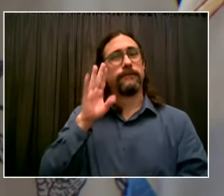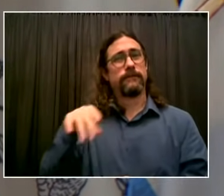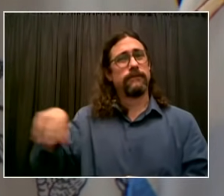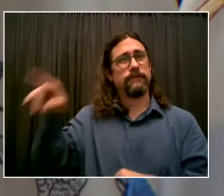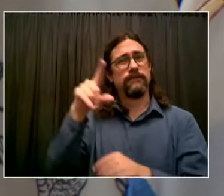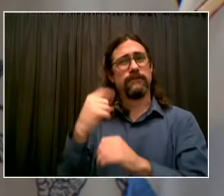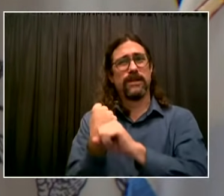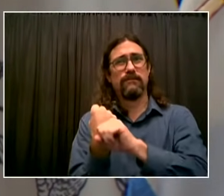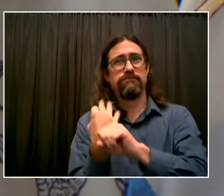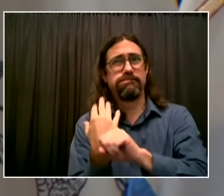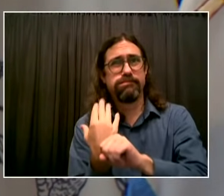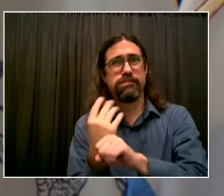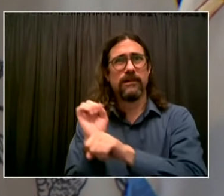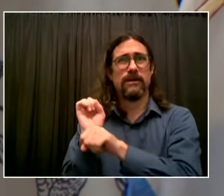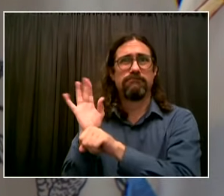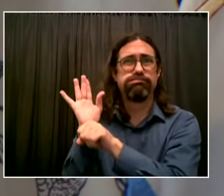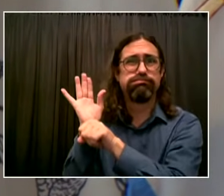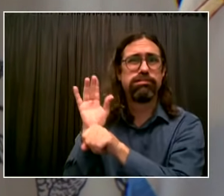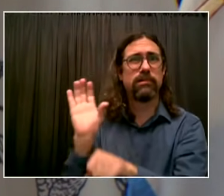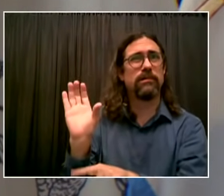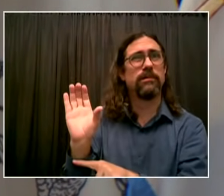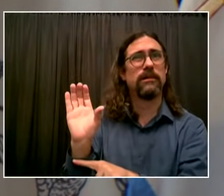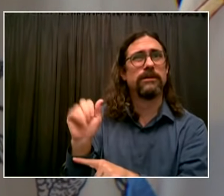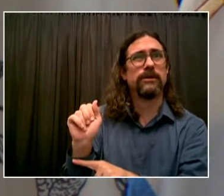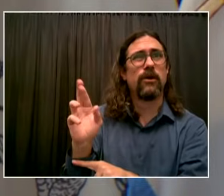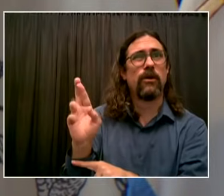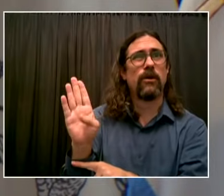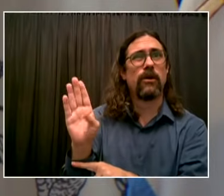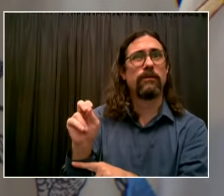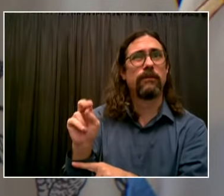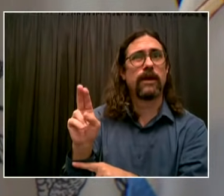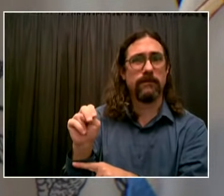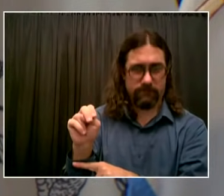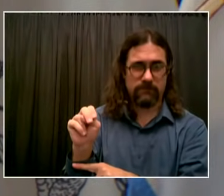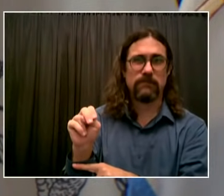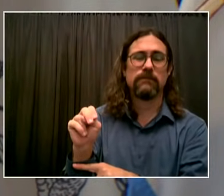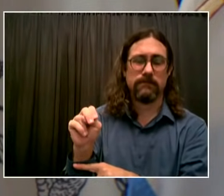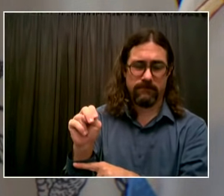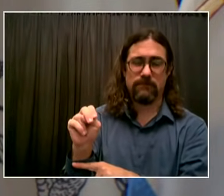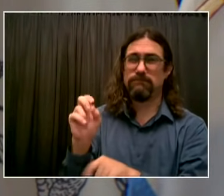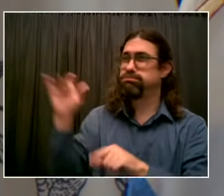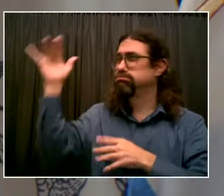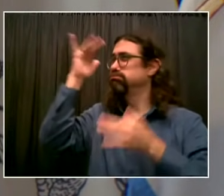EMISSIONS COME FROM BUILDINGS IN OUR CITY. AND THIS AGGRESSIVE BILL